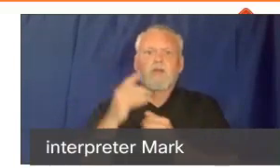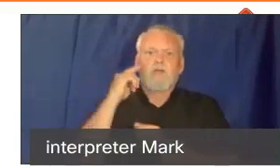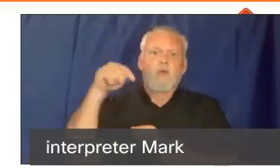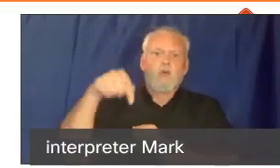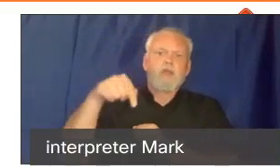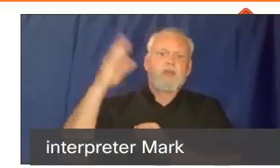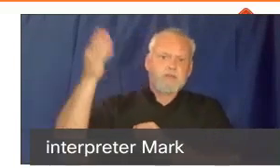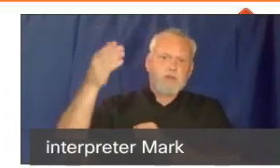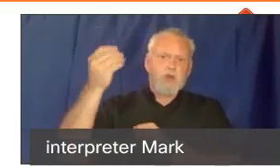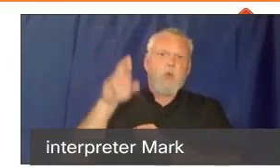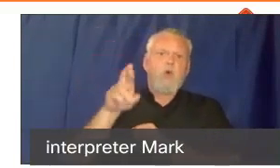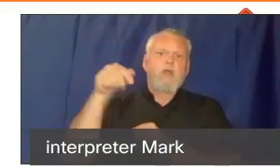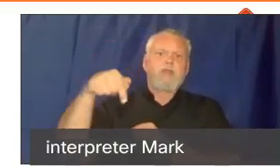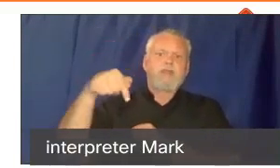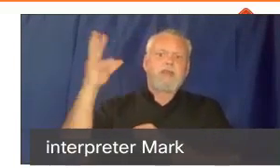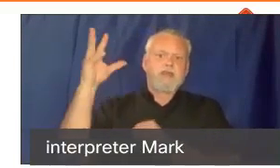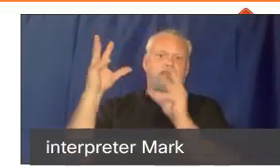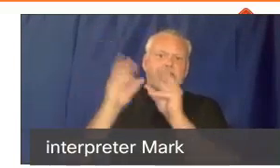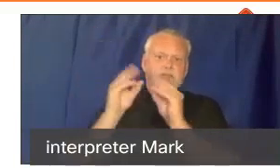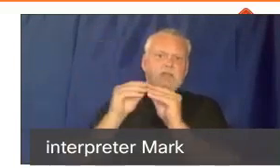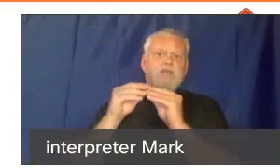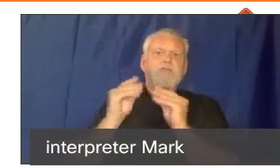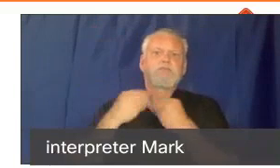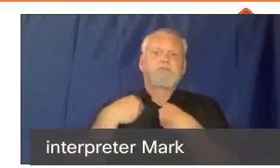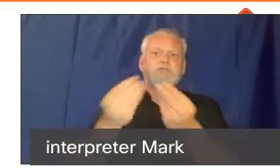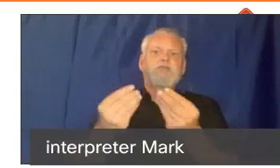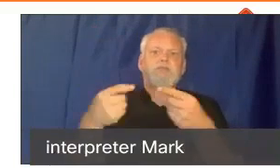this meeting and submit electronically to us appreciate that.